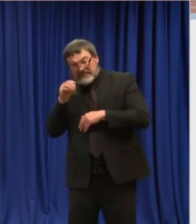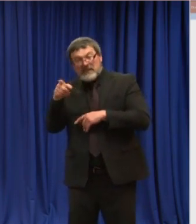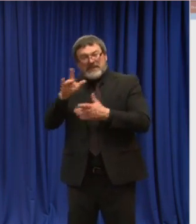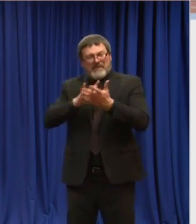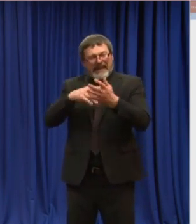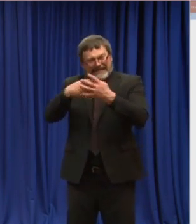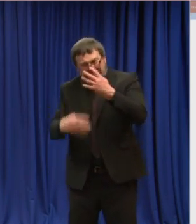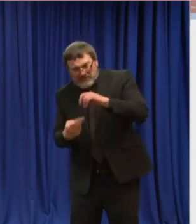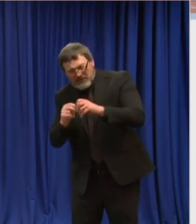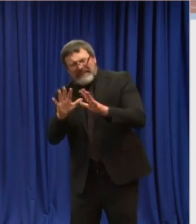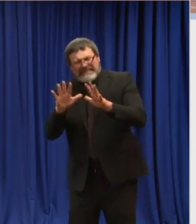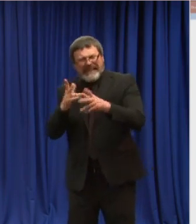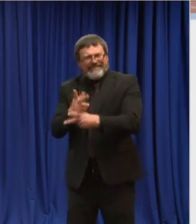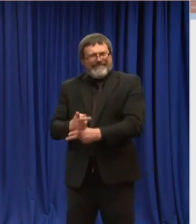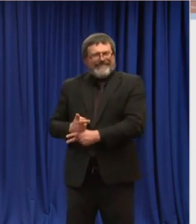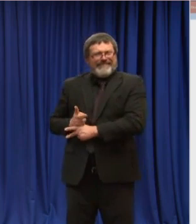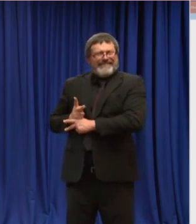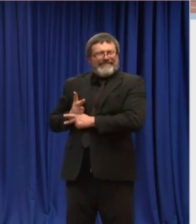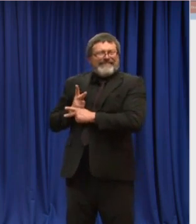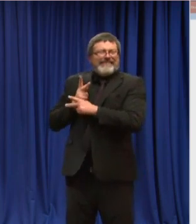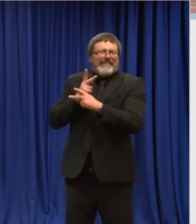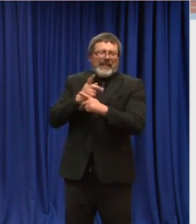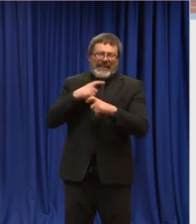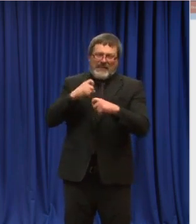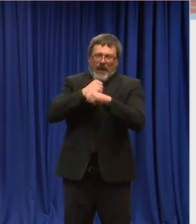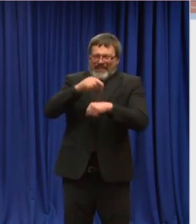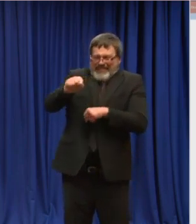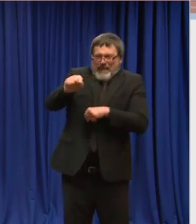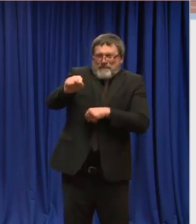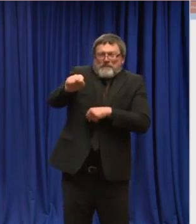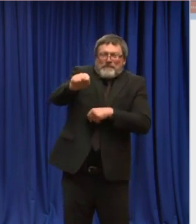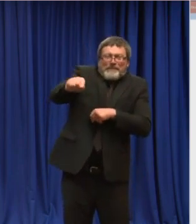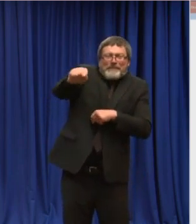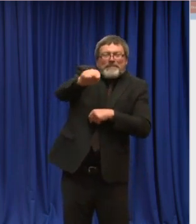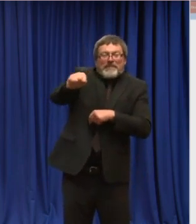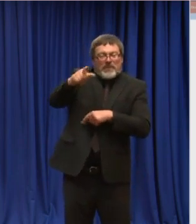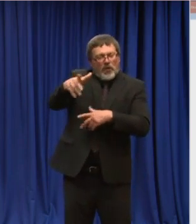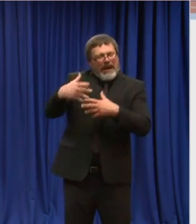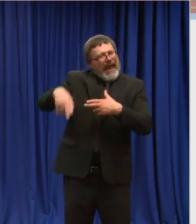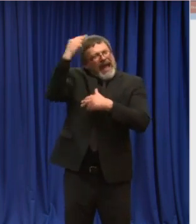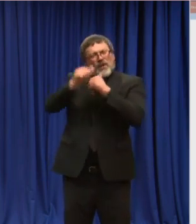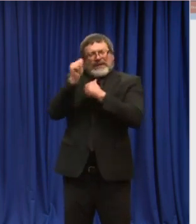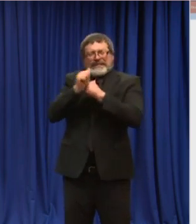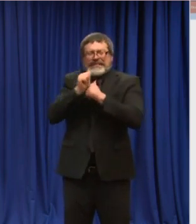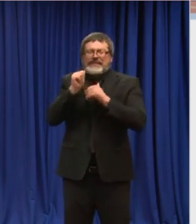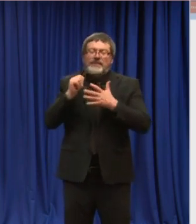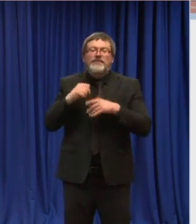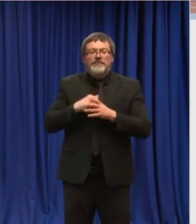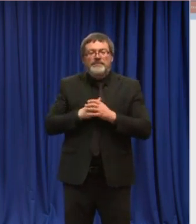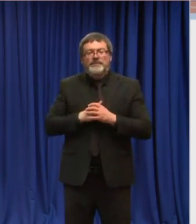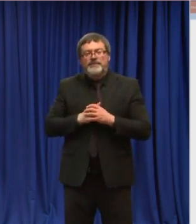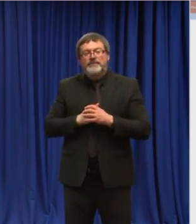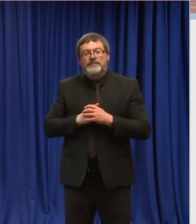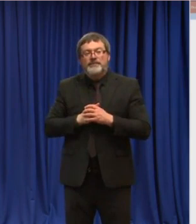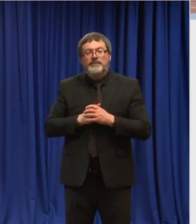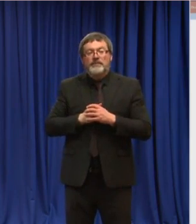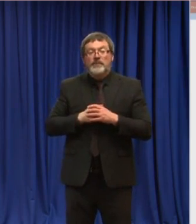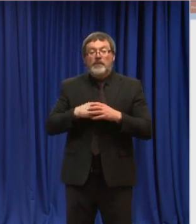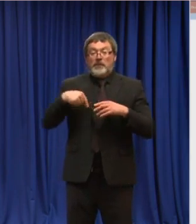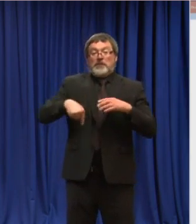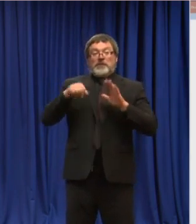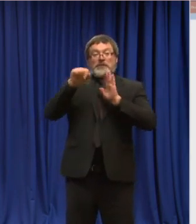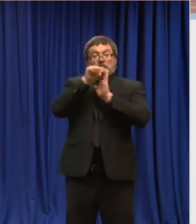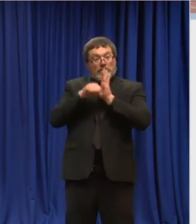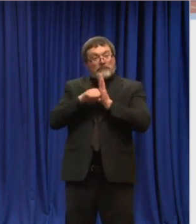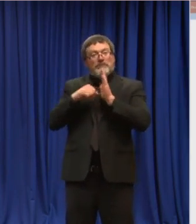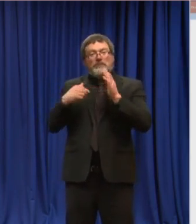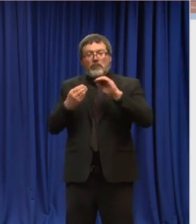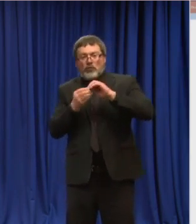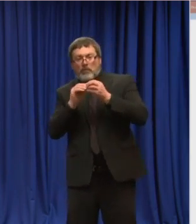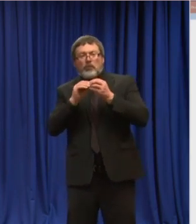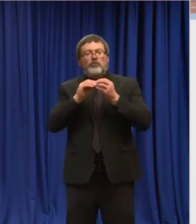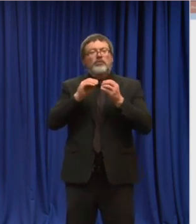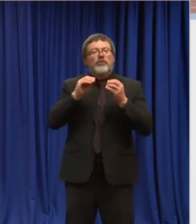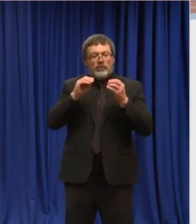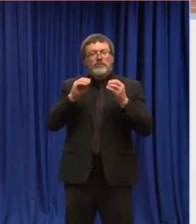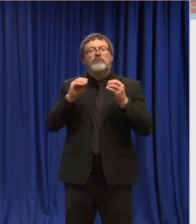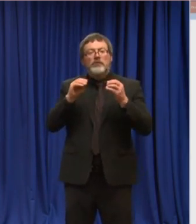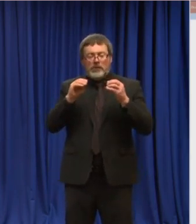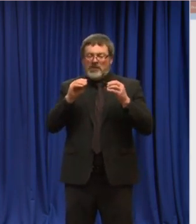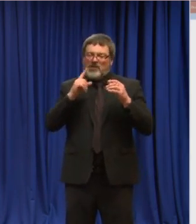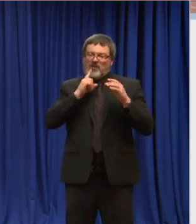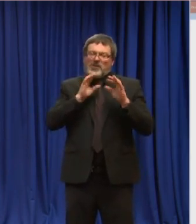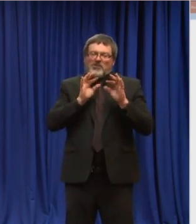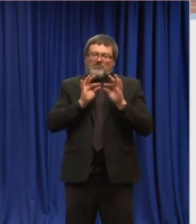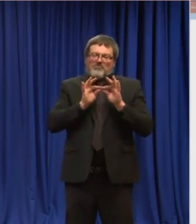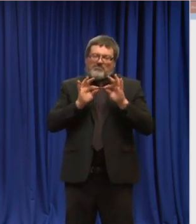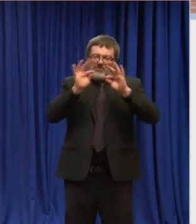CONDITIONS IN OUR COMMUNITIES WHO ARE AT INCREASED RISK OF NEEDING HOSPITALIZATION AND POSSIBLY EVEN DYING FROM INFECTION AND THE MODELS AND OUR OWN NEW HAMPSHIRE DATA, I THINK